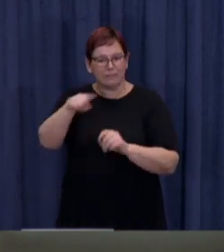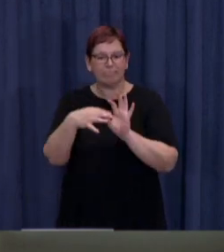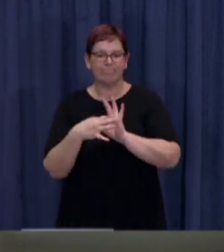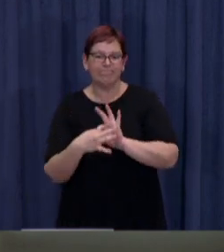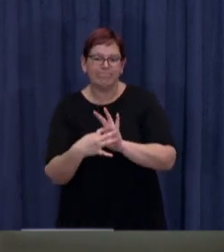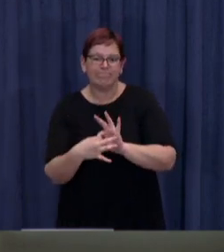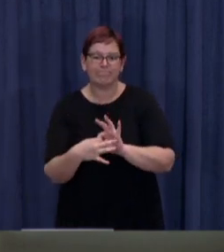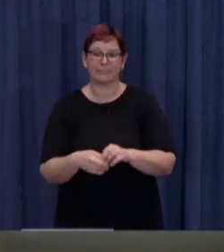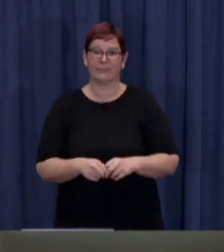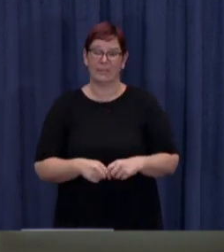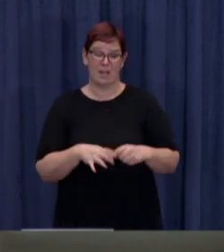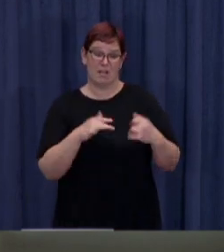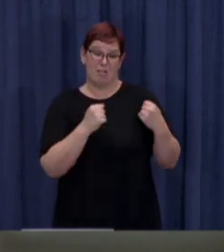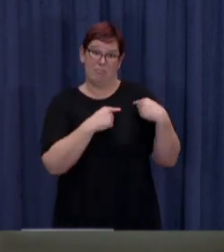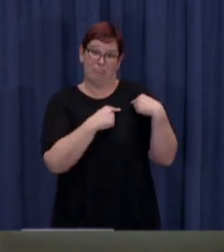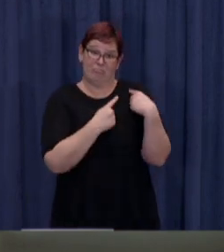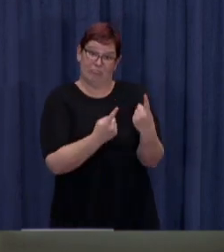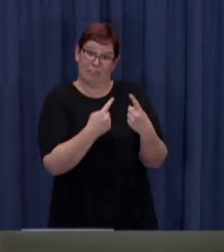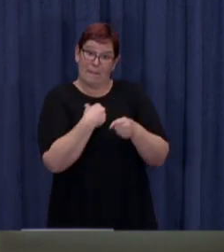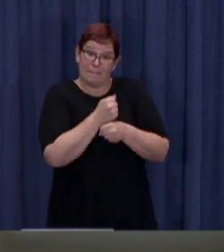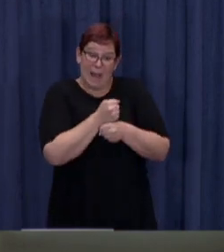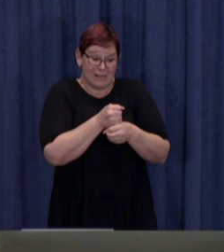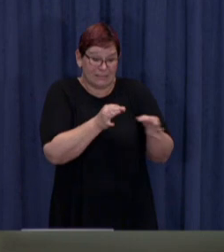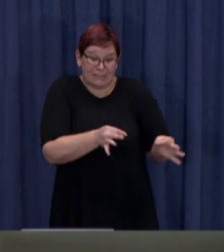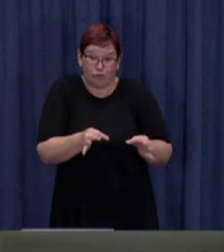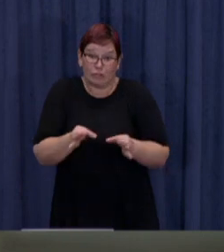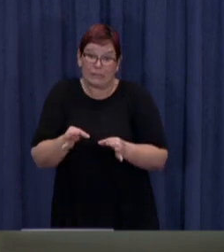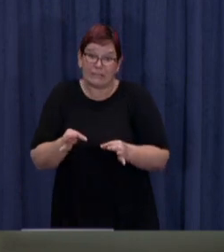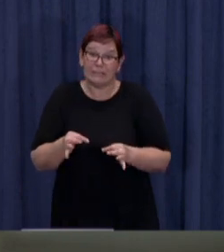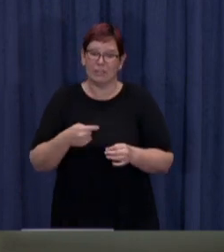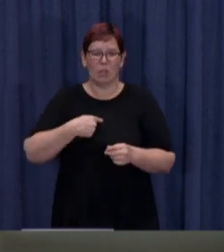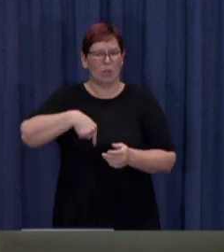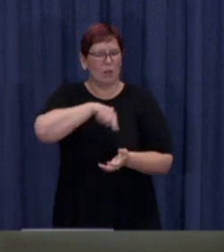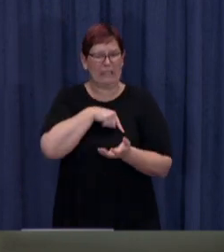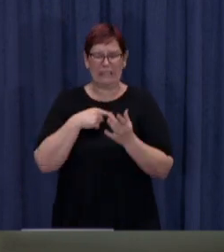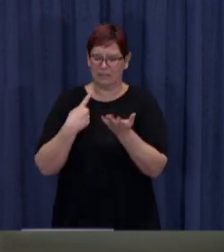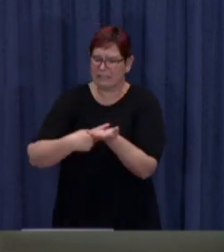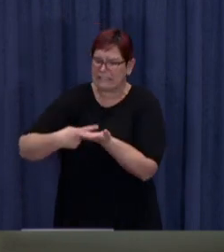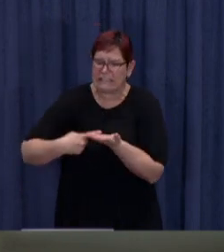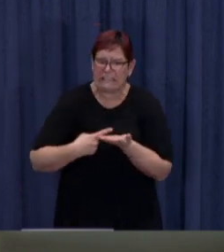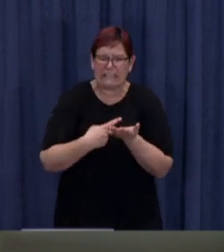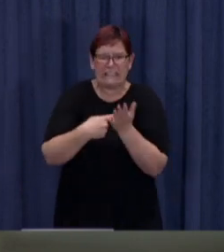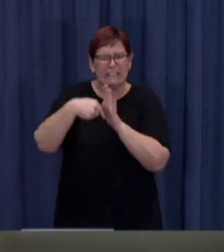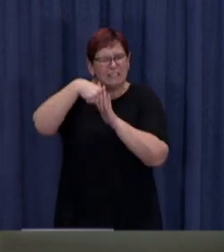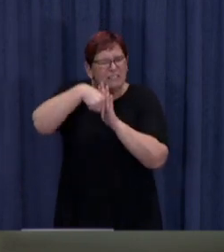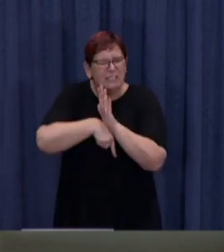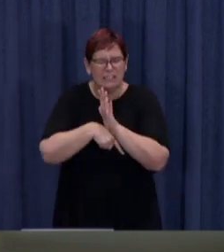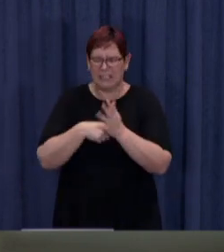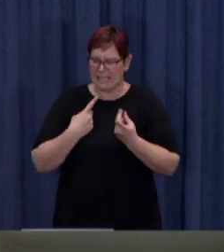bounces out all the different considerations that we have to take into account in making our very difficult decisions the Premier said these are not